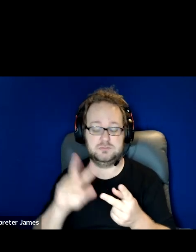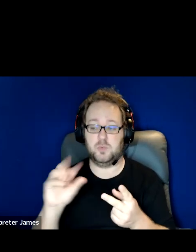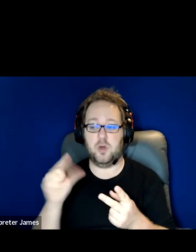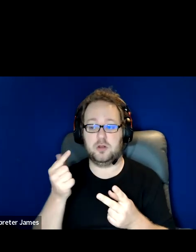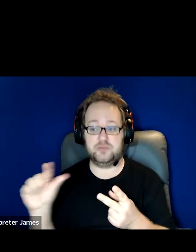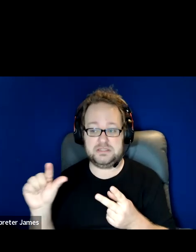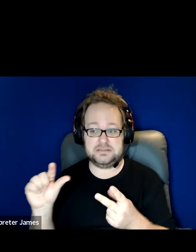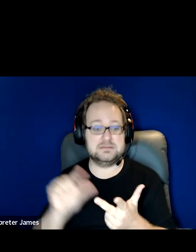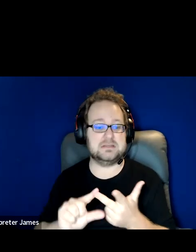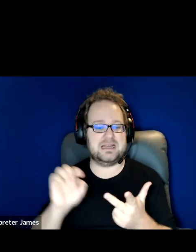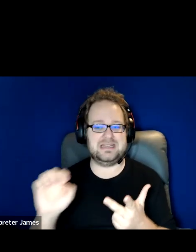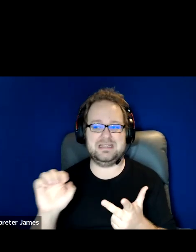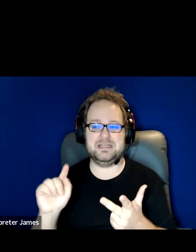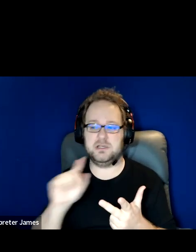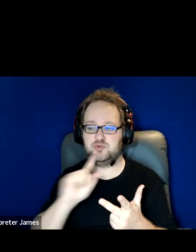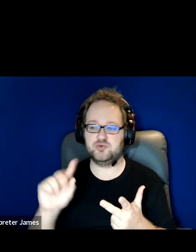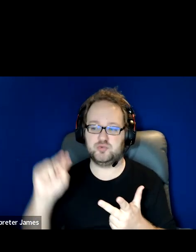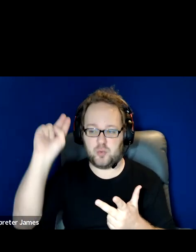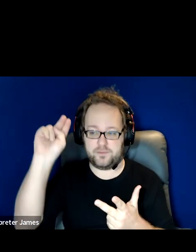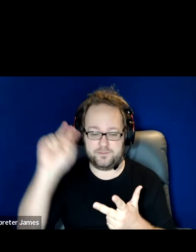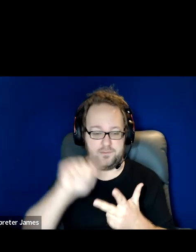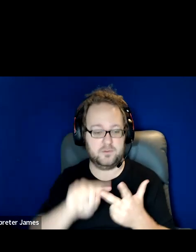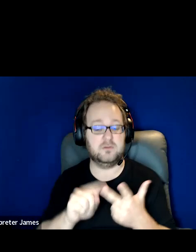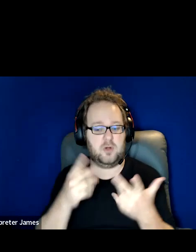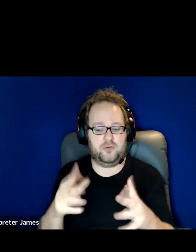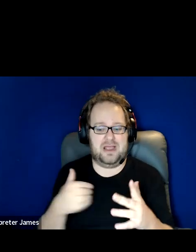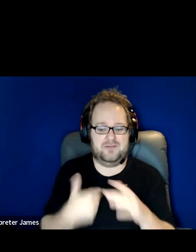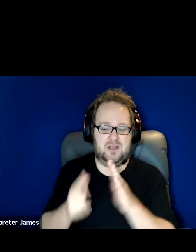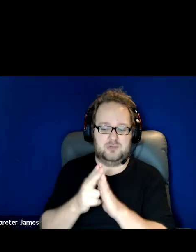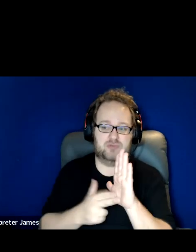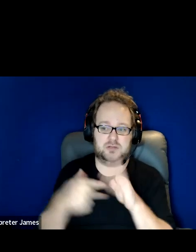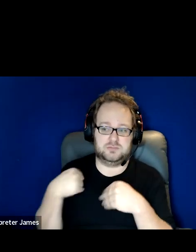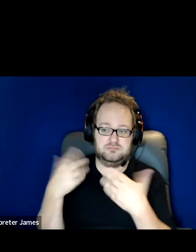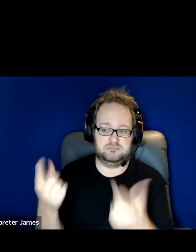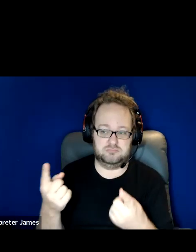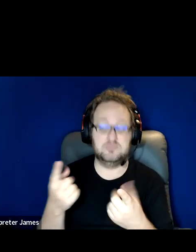pharmacy there existing contracts at no cost at any of